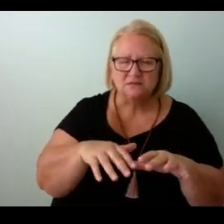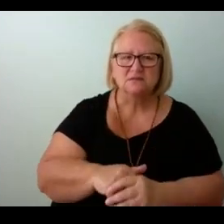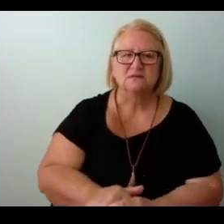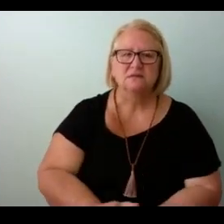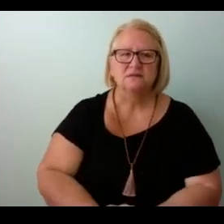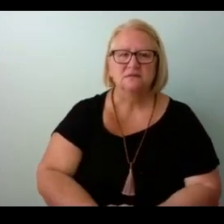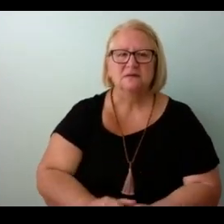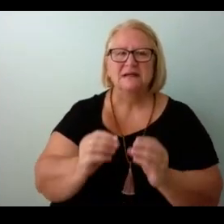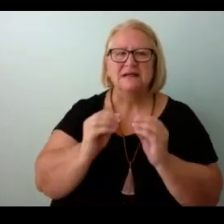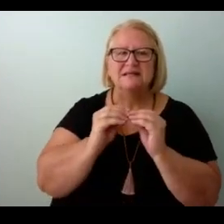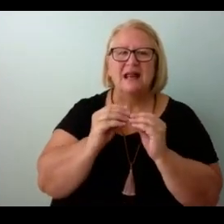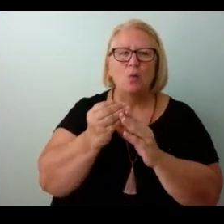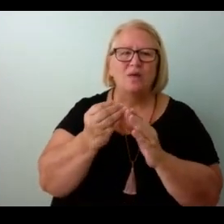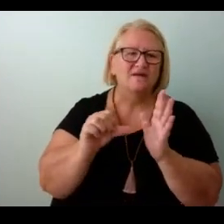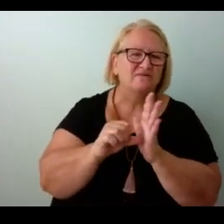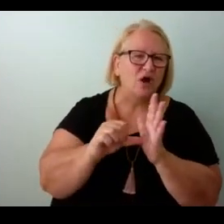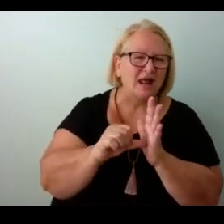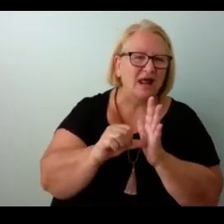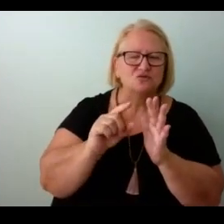with the finances and insurance around that.